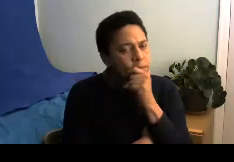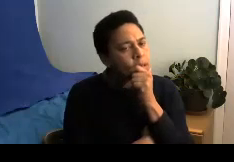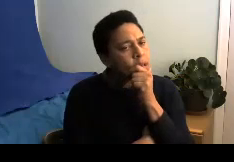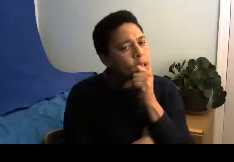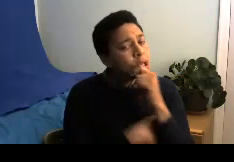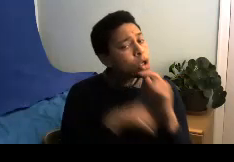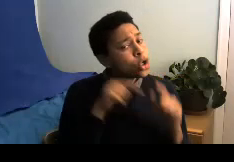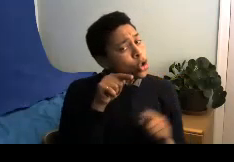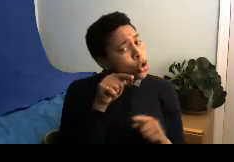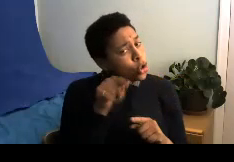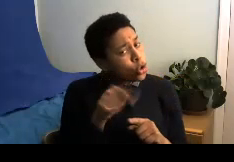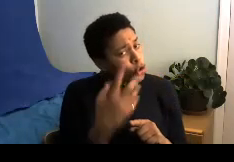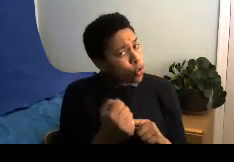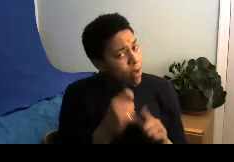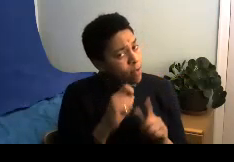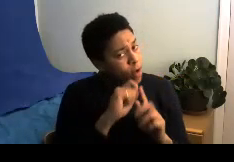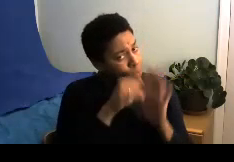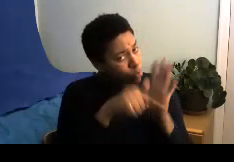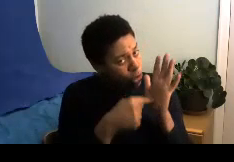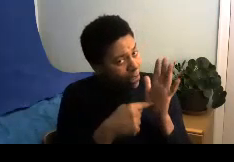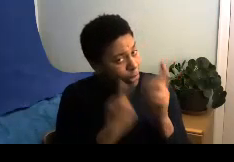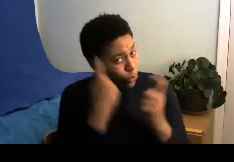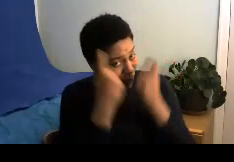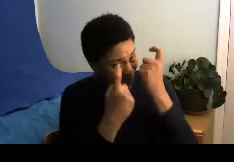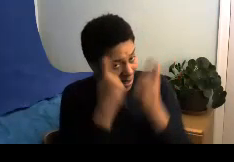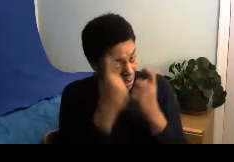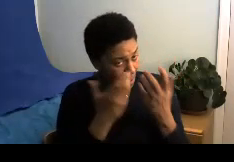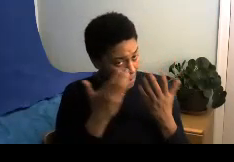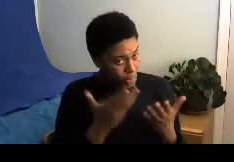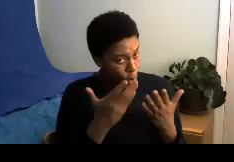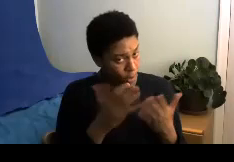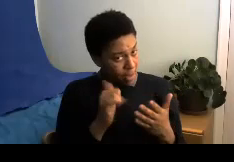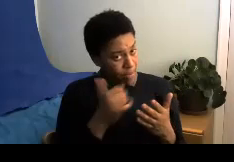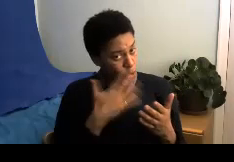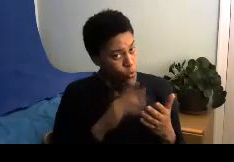idea or story that you're thinking about at the moment that you might like to pursue next?